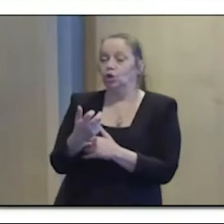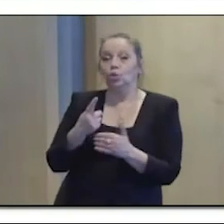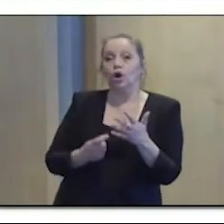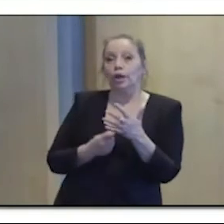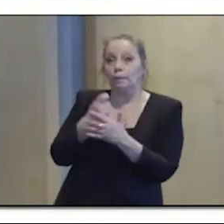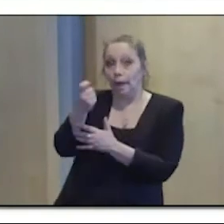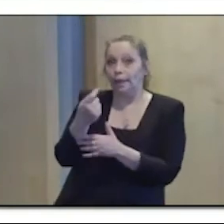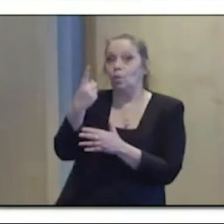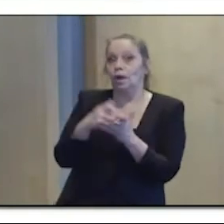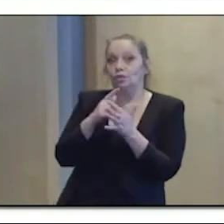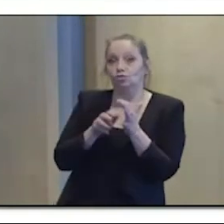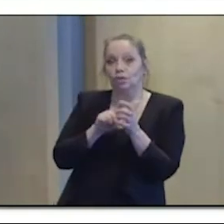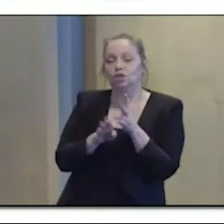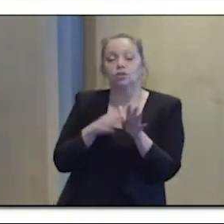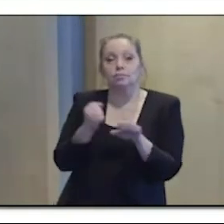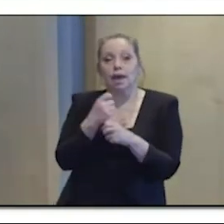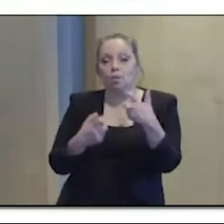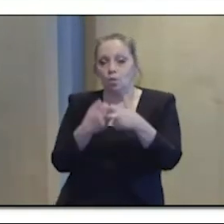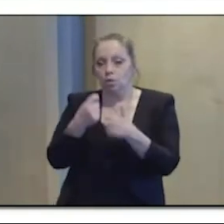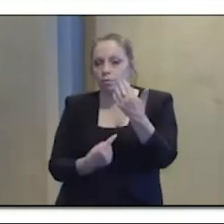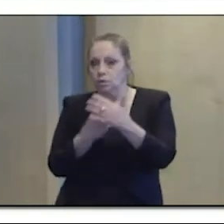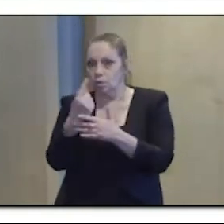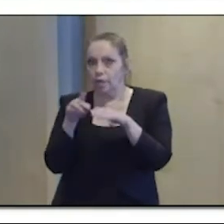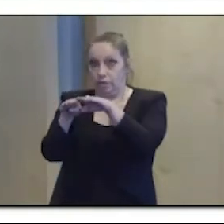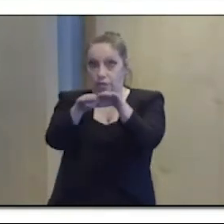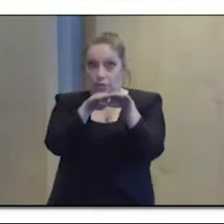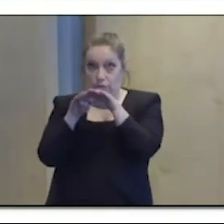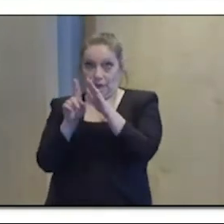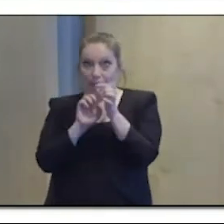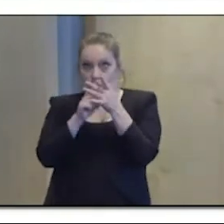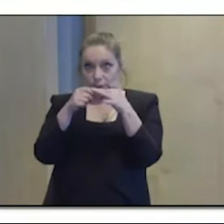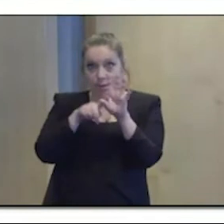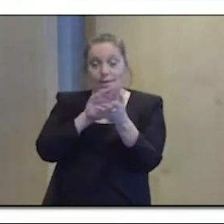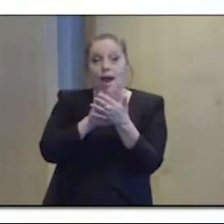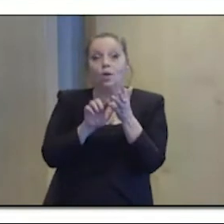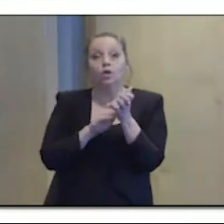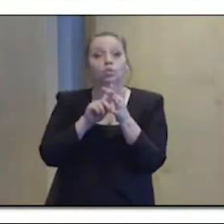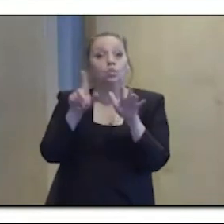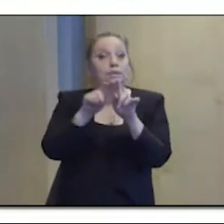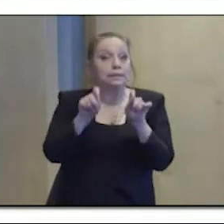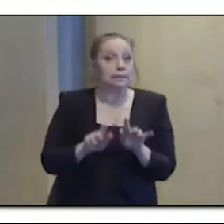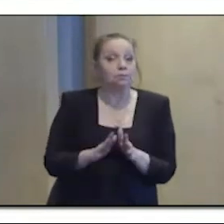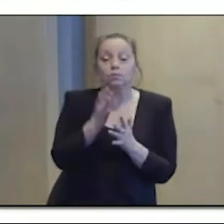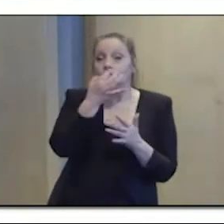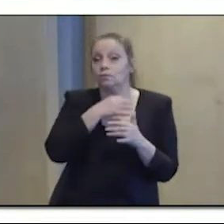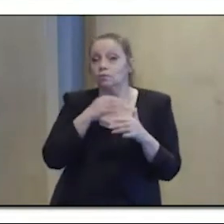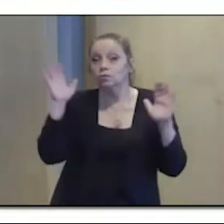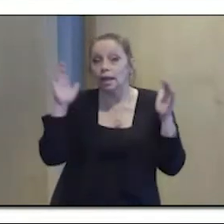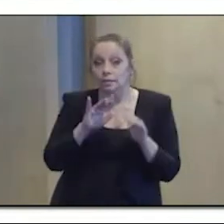and this raises issues of equity not only around how we use the system, because fewer people are